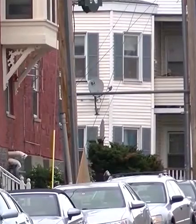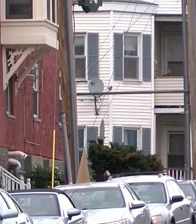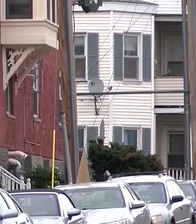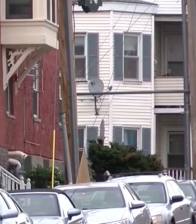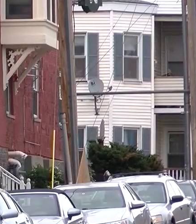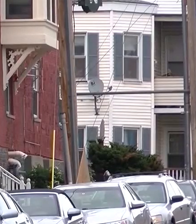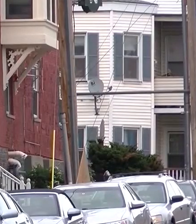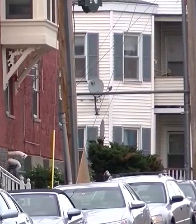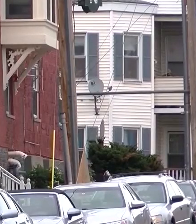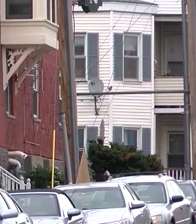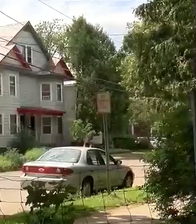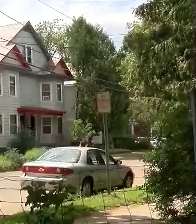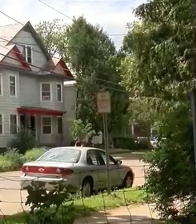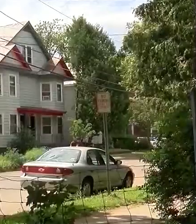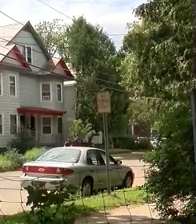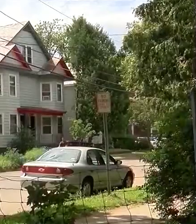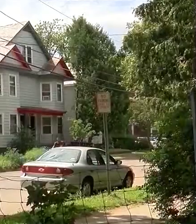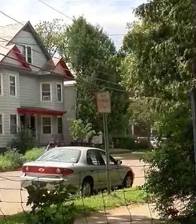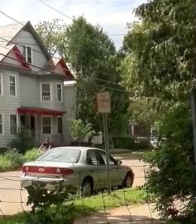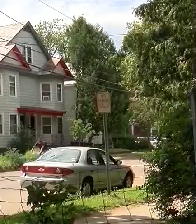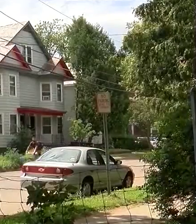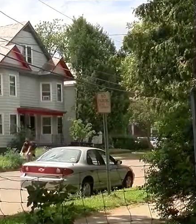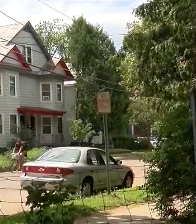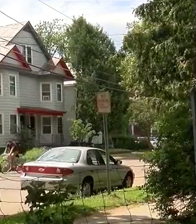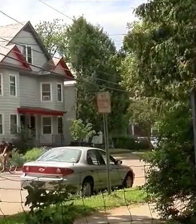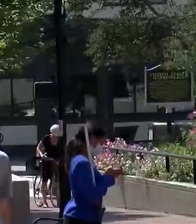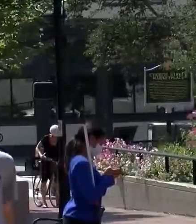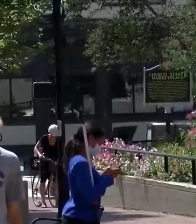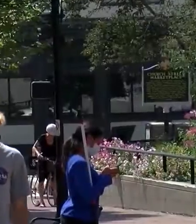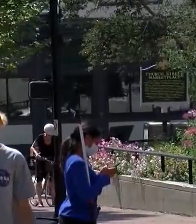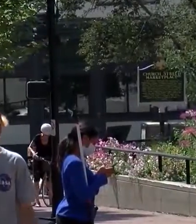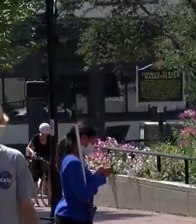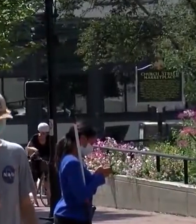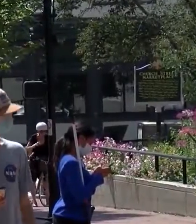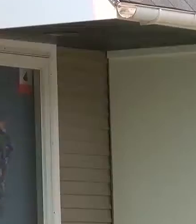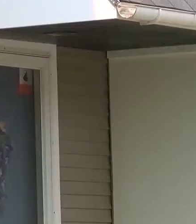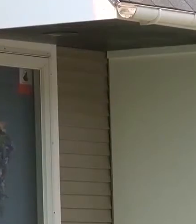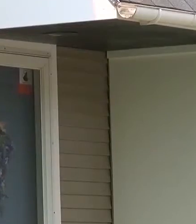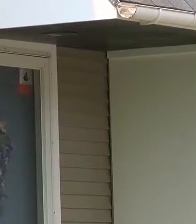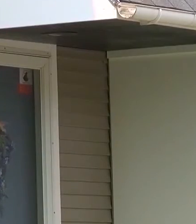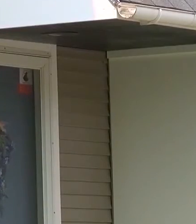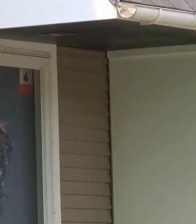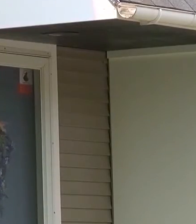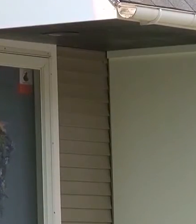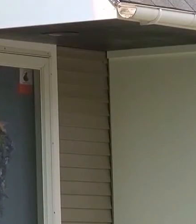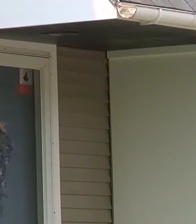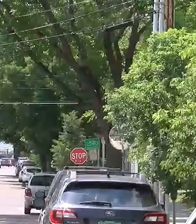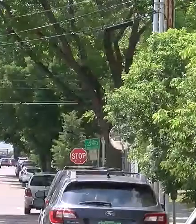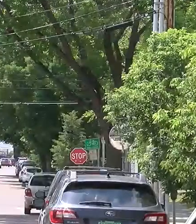which will increase as the pandemic winds down here." THIRTY DAYS AFTER GOVERNOR PHIL SCOTT LIFTS THE STATE OF